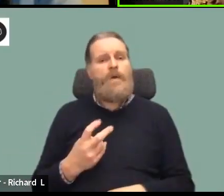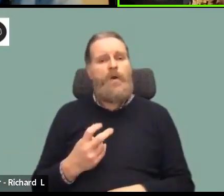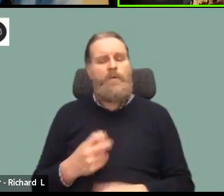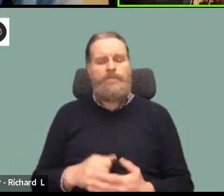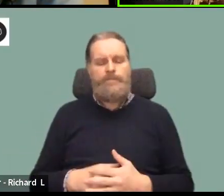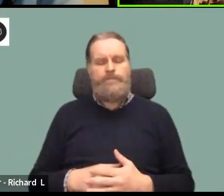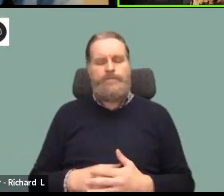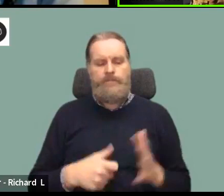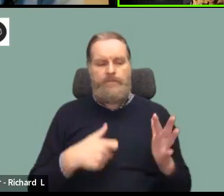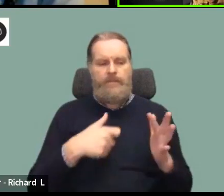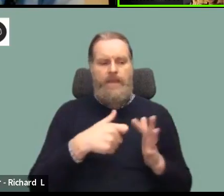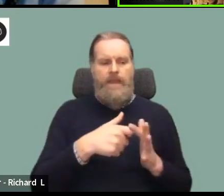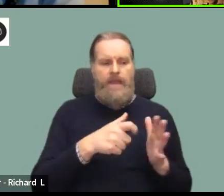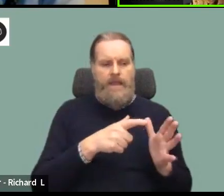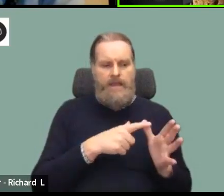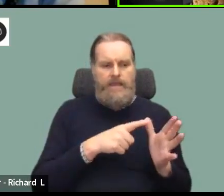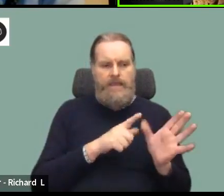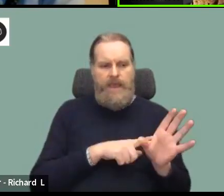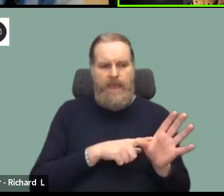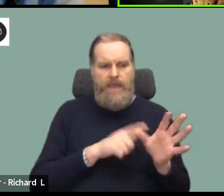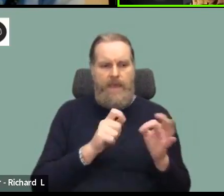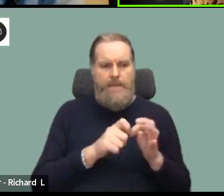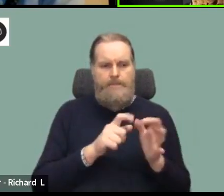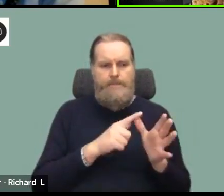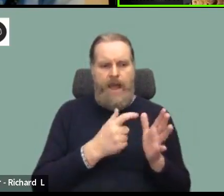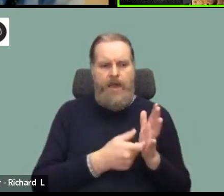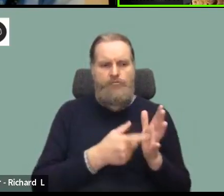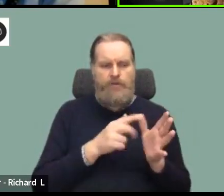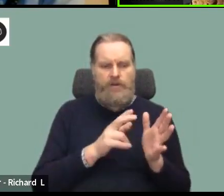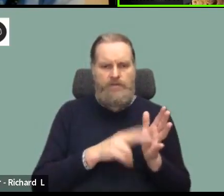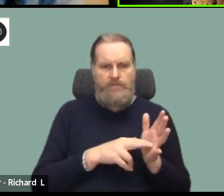more.